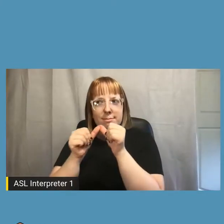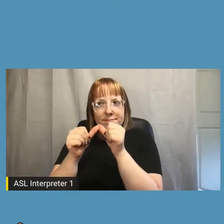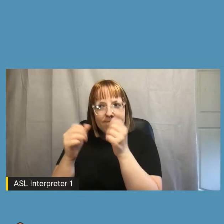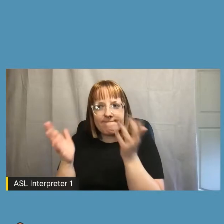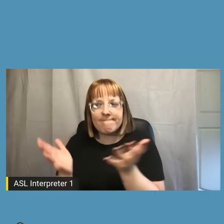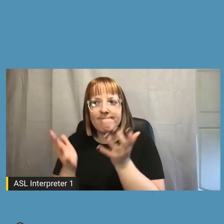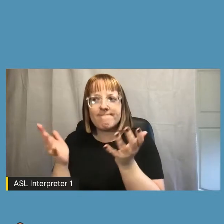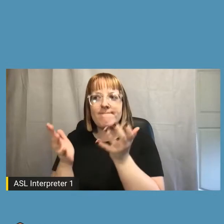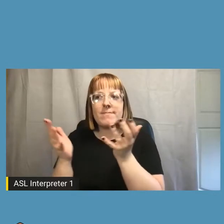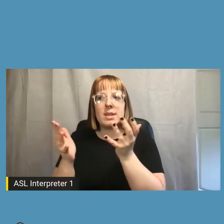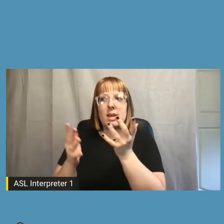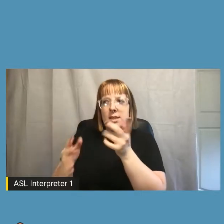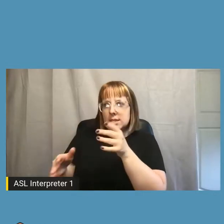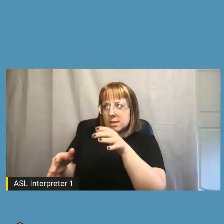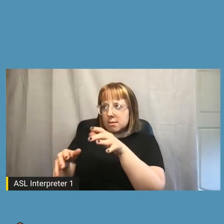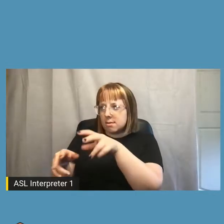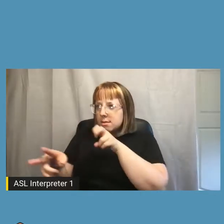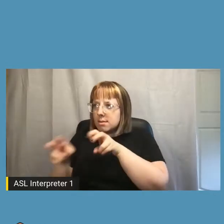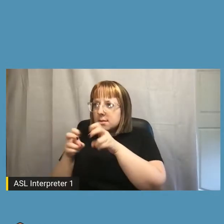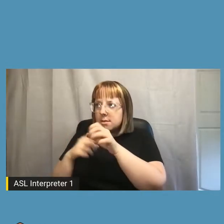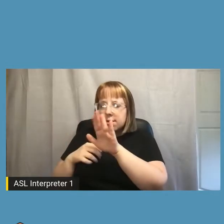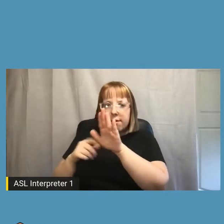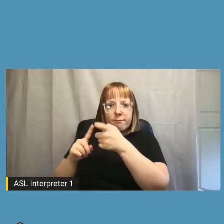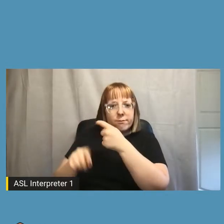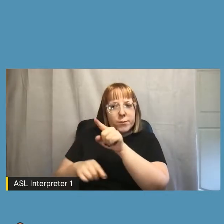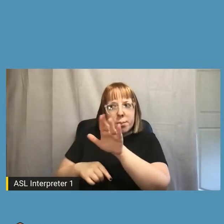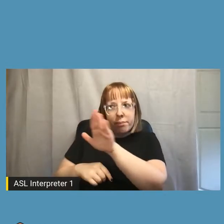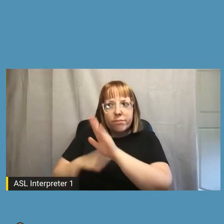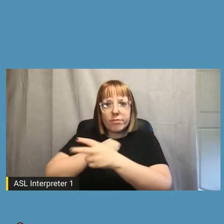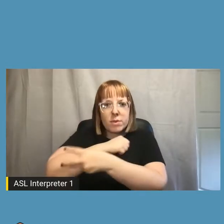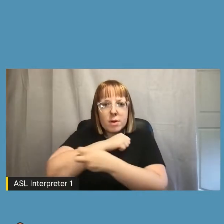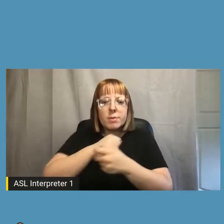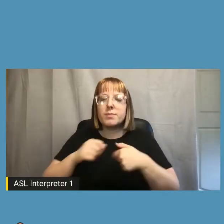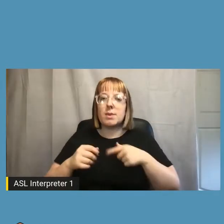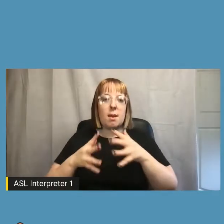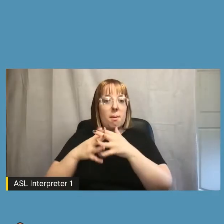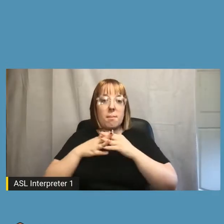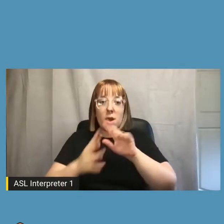native peoples throughout the united states and beyond we ask that you reflect on the